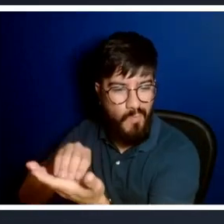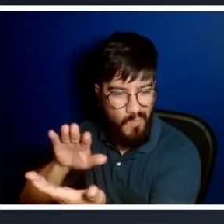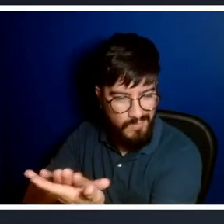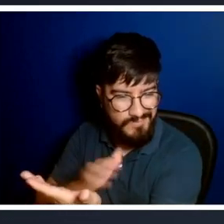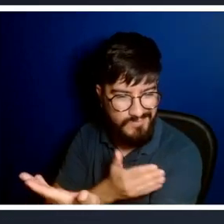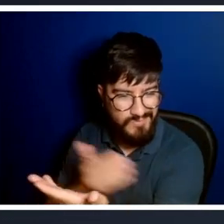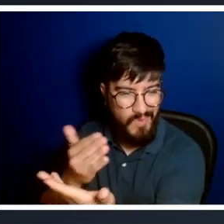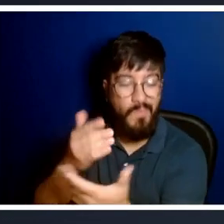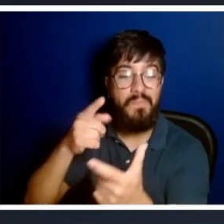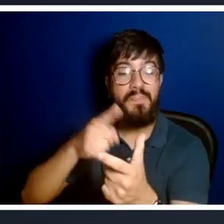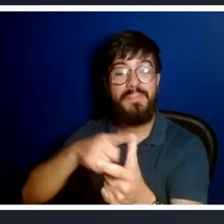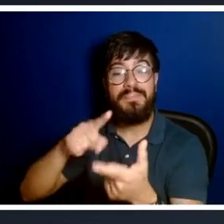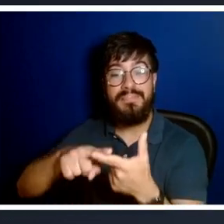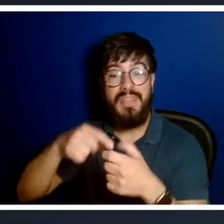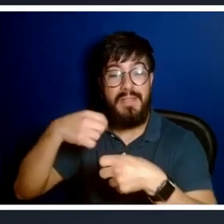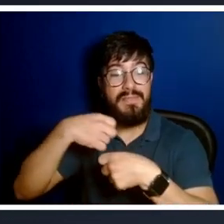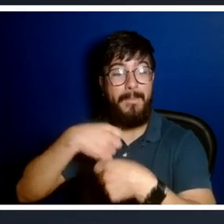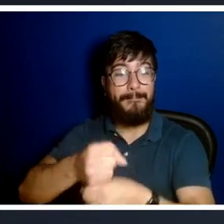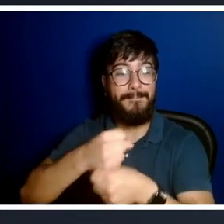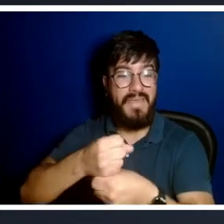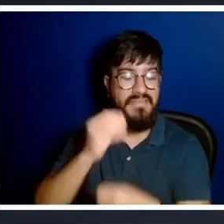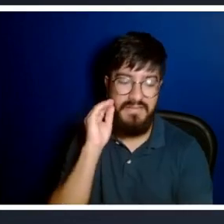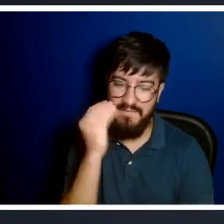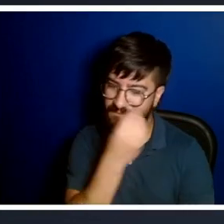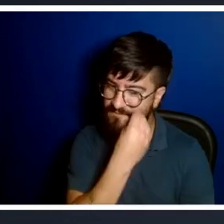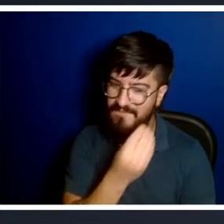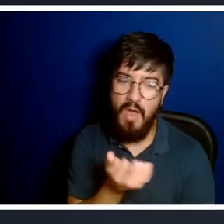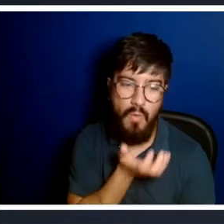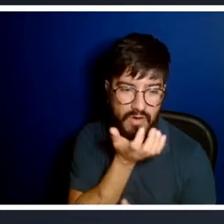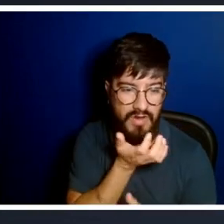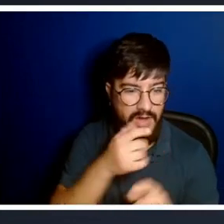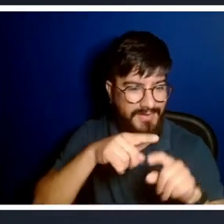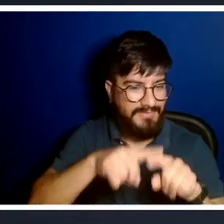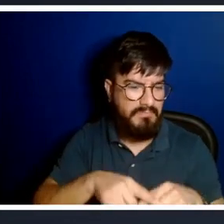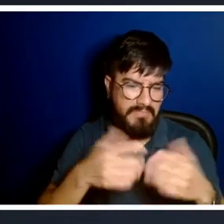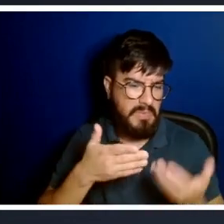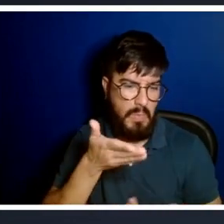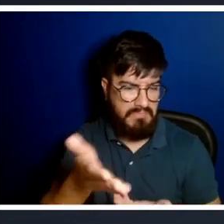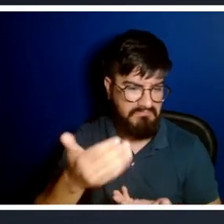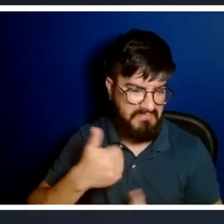with either paper or crayons, depending on what materials they have available. And for the final